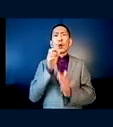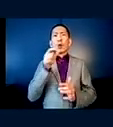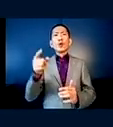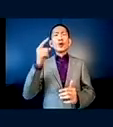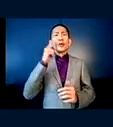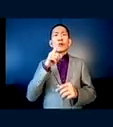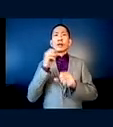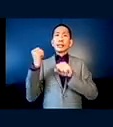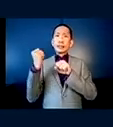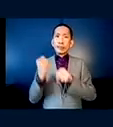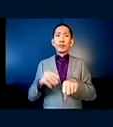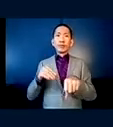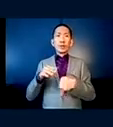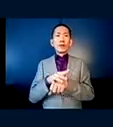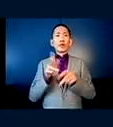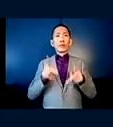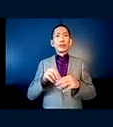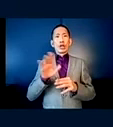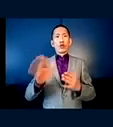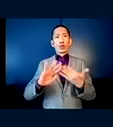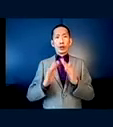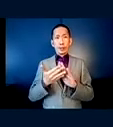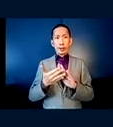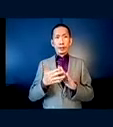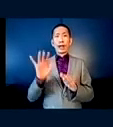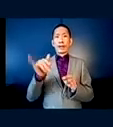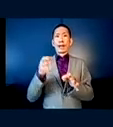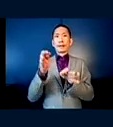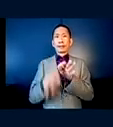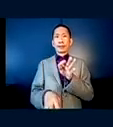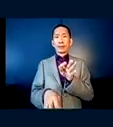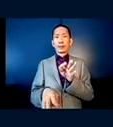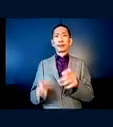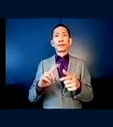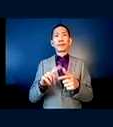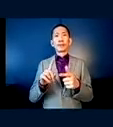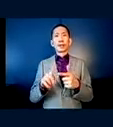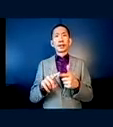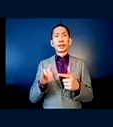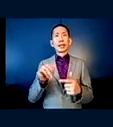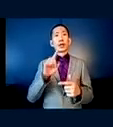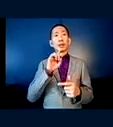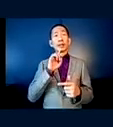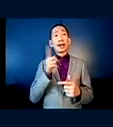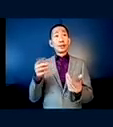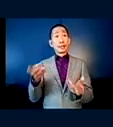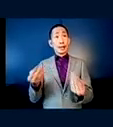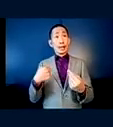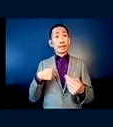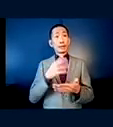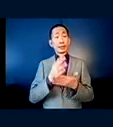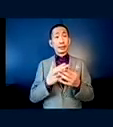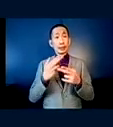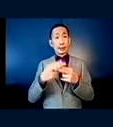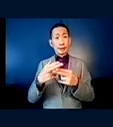WHO DO YOU THINK IS AN INFLUENTIAL PERSON IN YOUR COMMUNITY? JUST THAT SIMPLE. AND IT WAS ACTUALLY THEY GAVE US